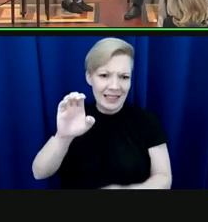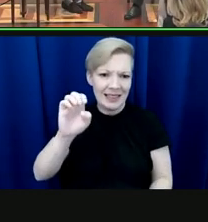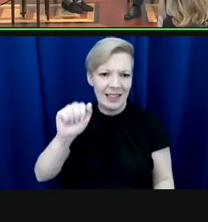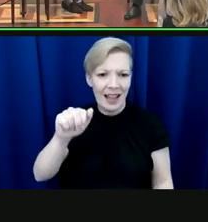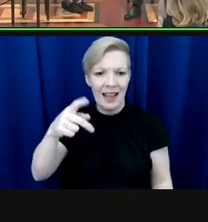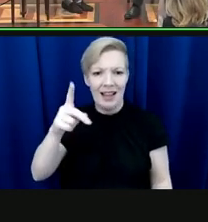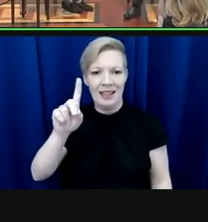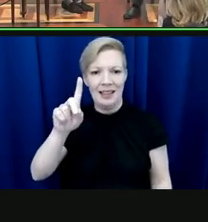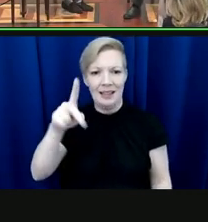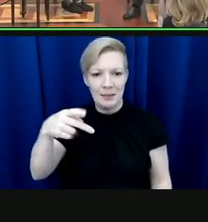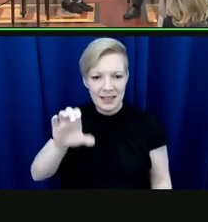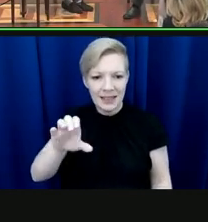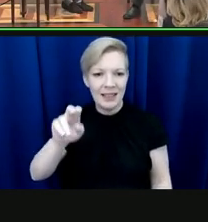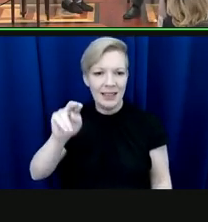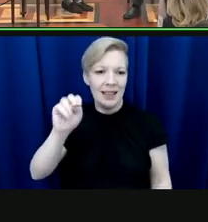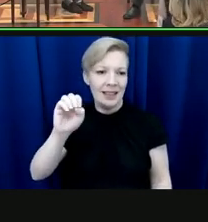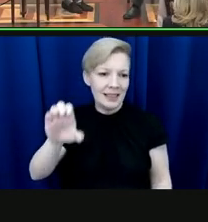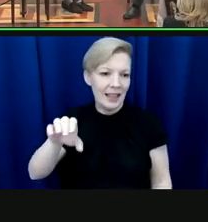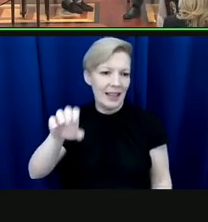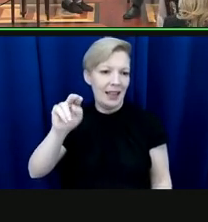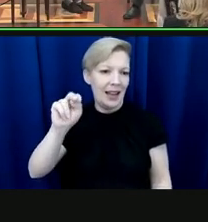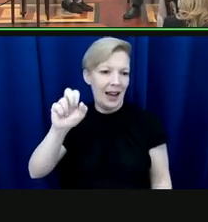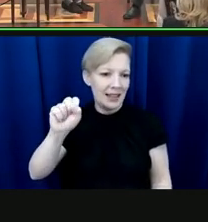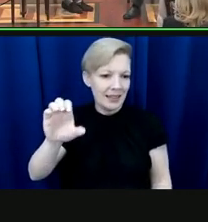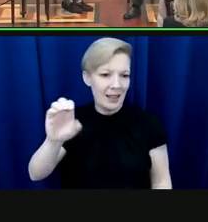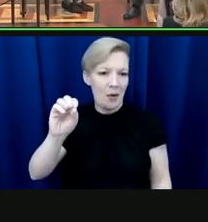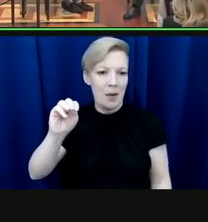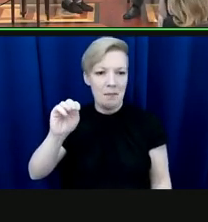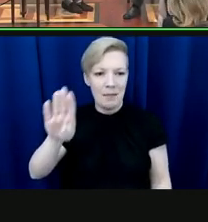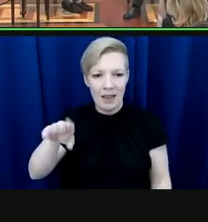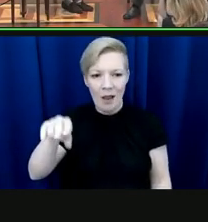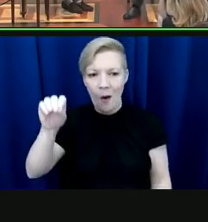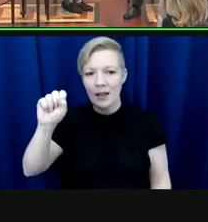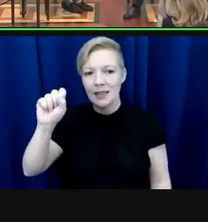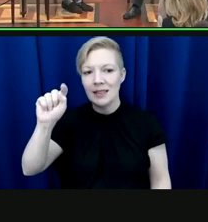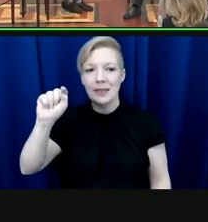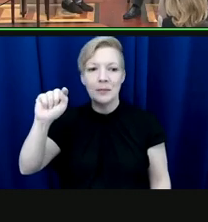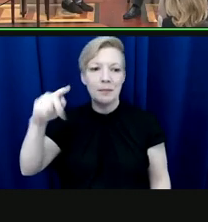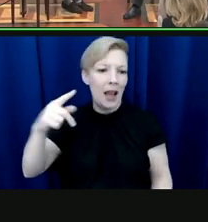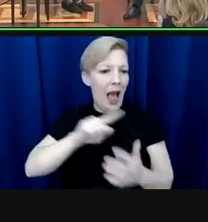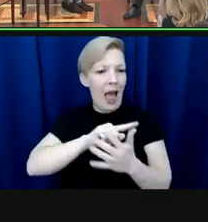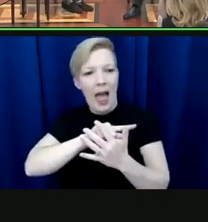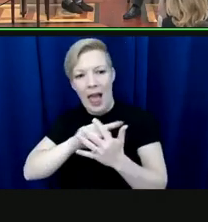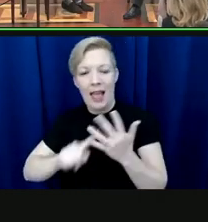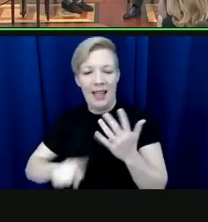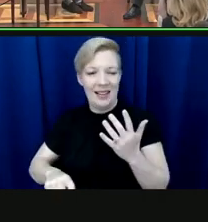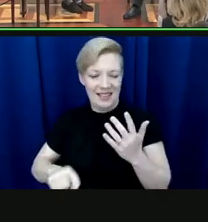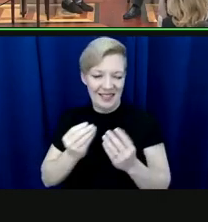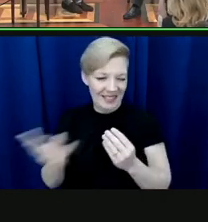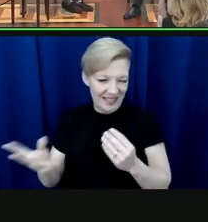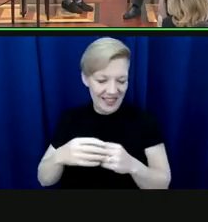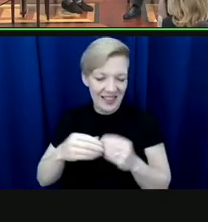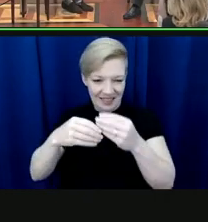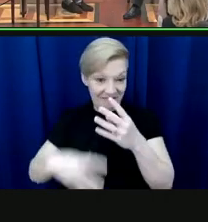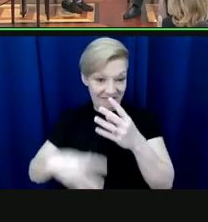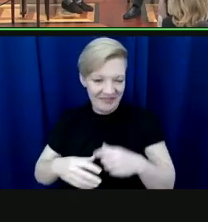and all the alphabet where we work with them closely to deliver on the Federal Sustainability Plan on behalf of the President,